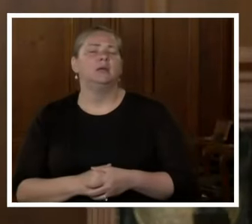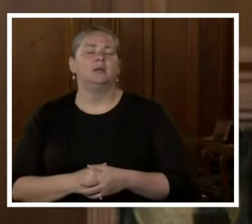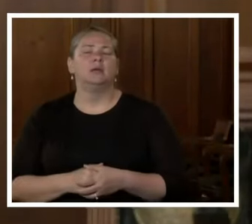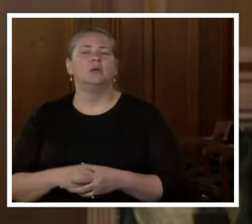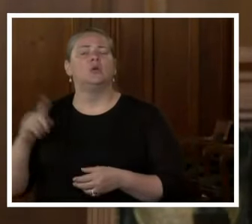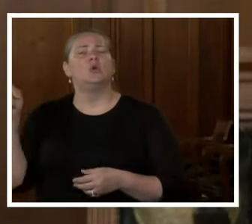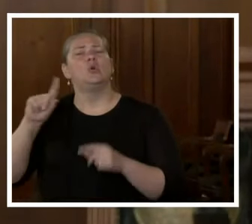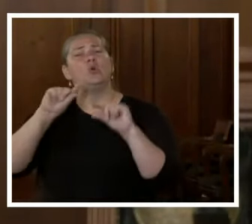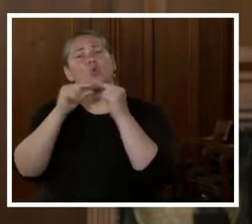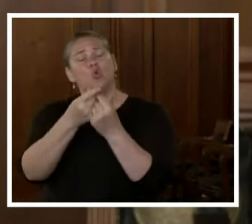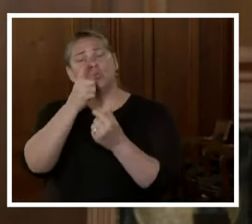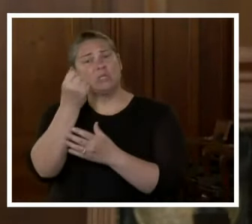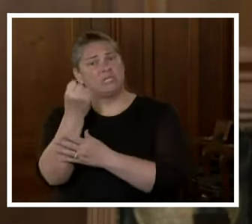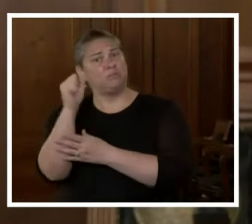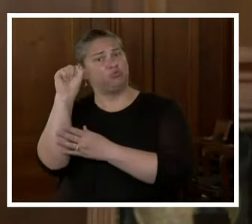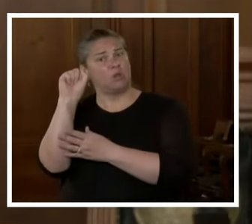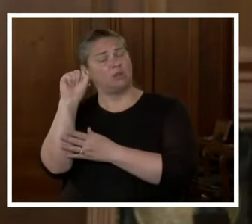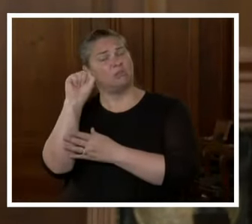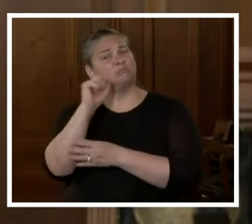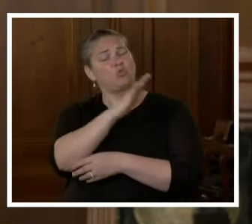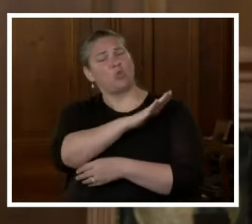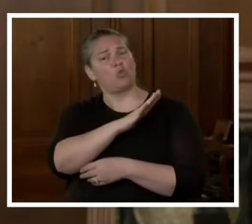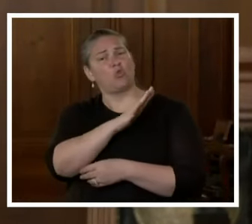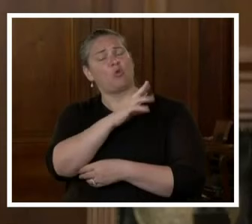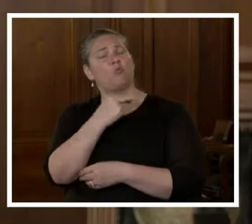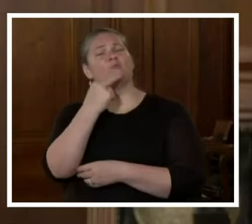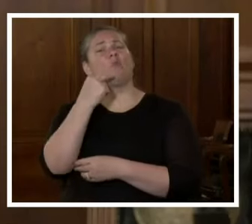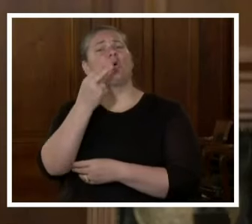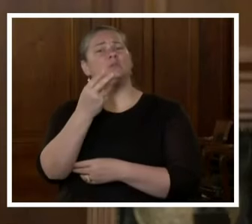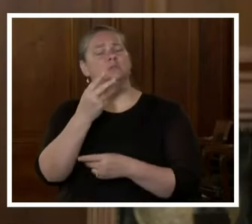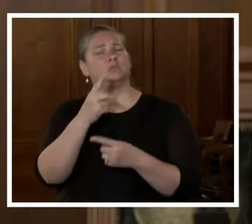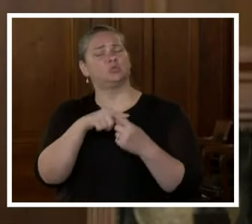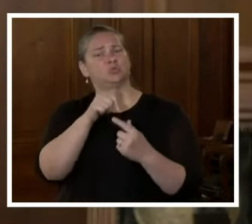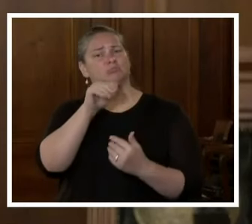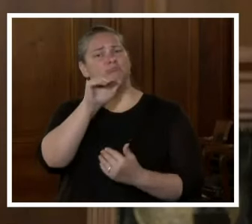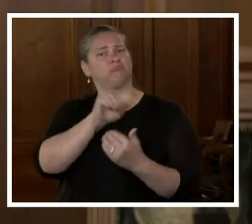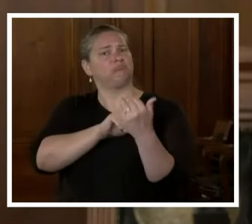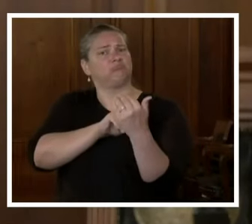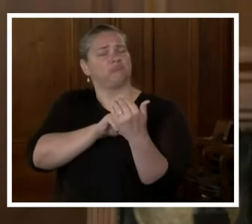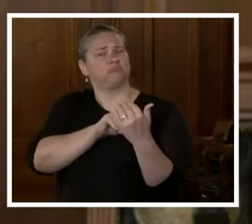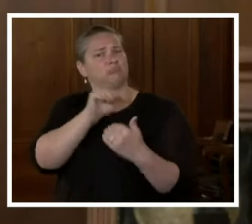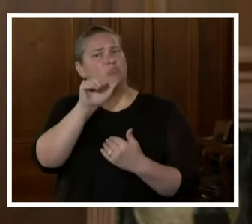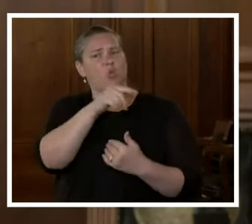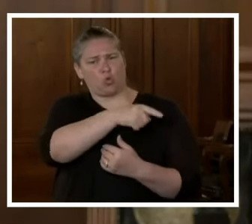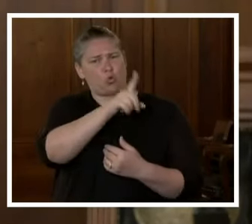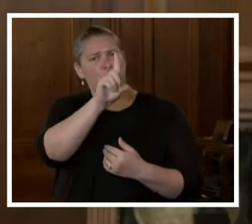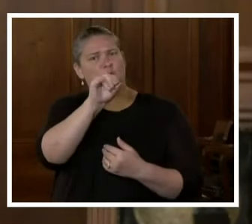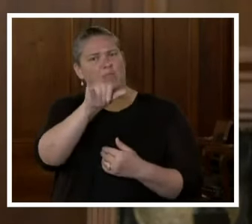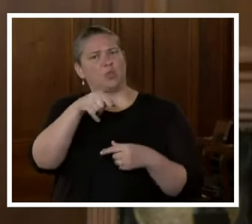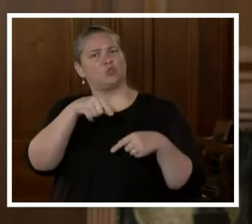RIGHT NOW NEXT WEEK WE'LL HAVE